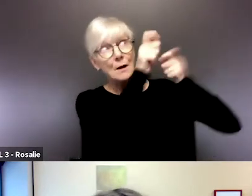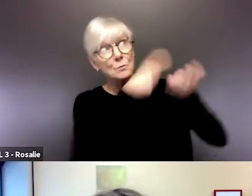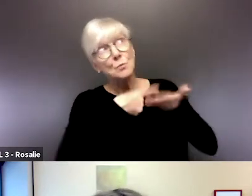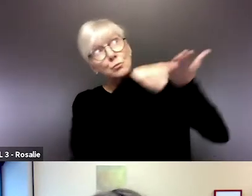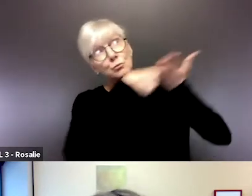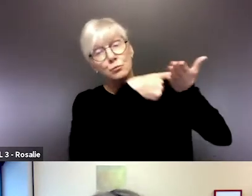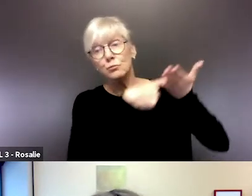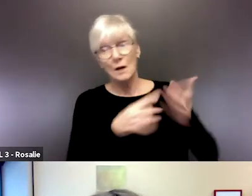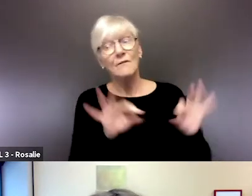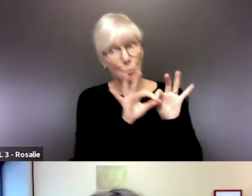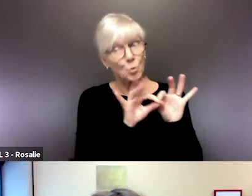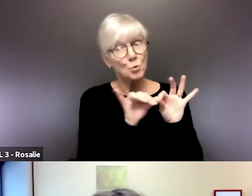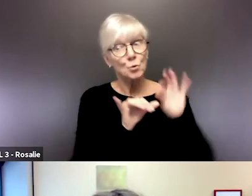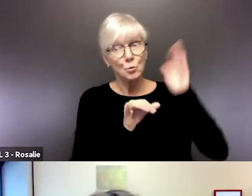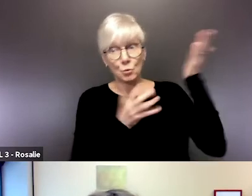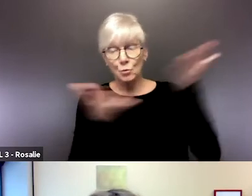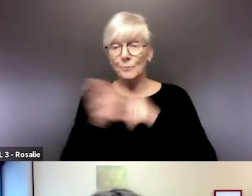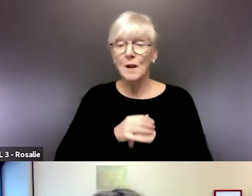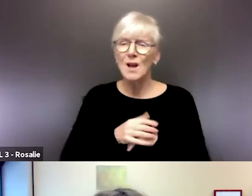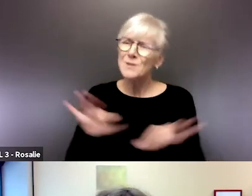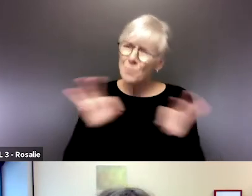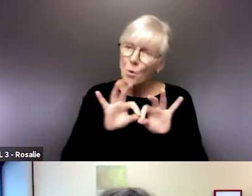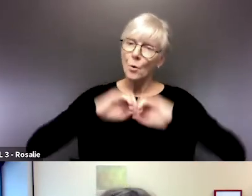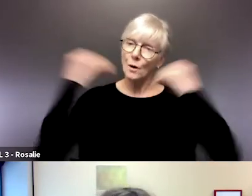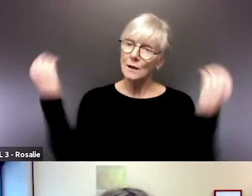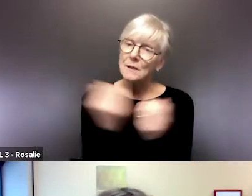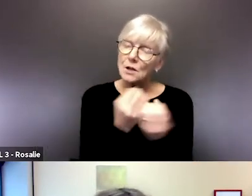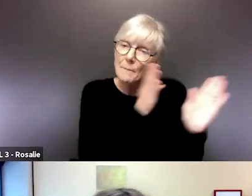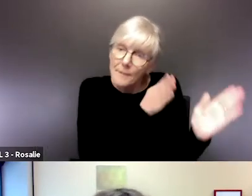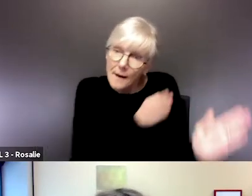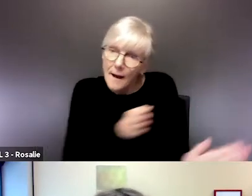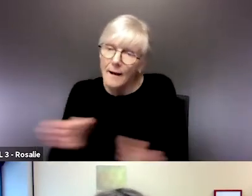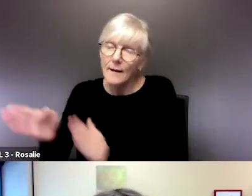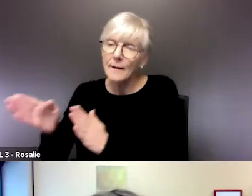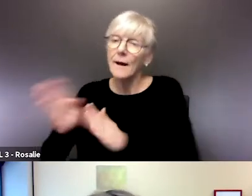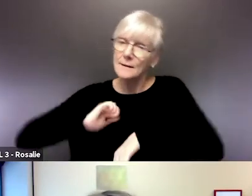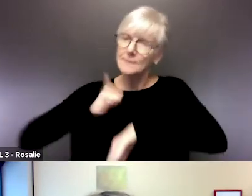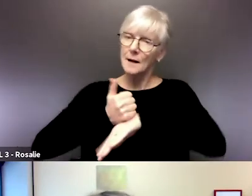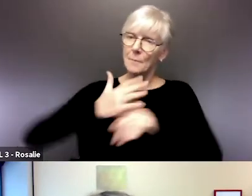This is why it is necessary to plan the process from the outset. The process must be